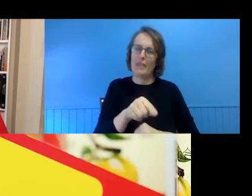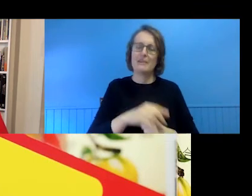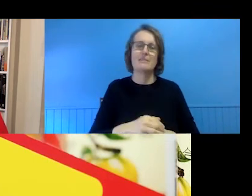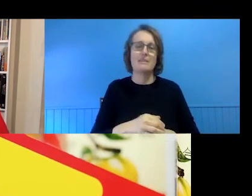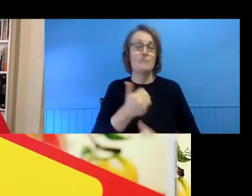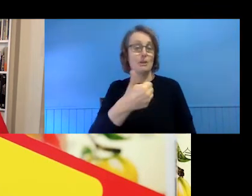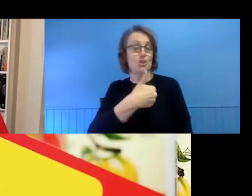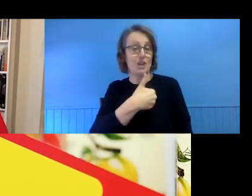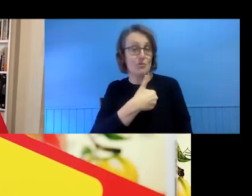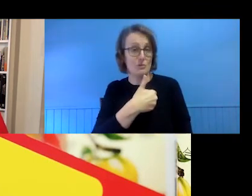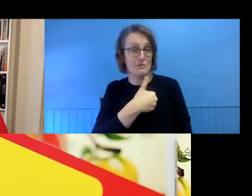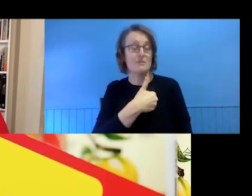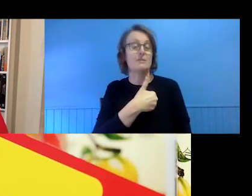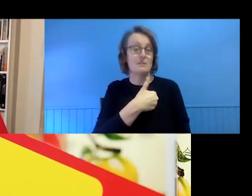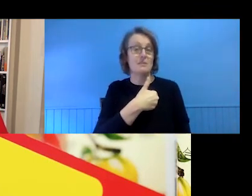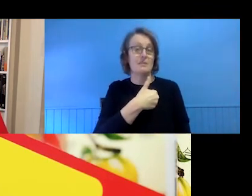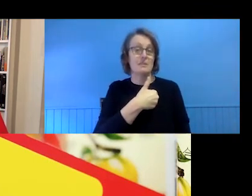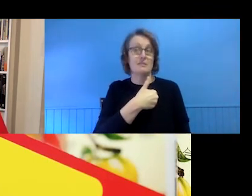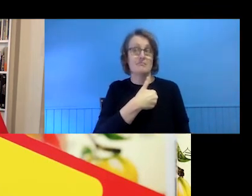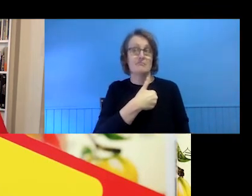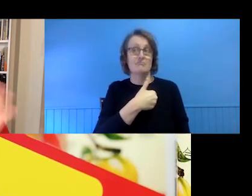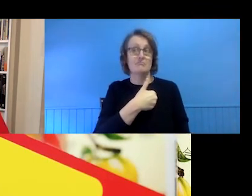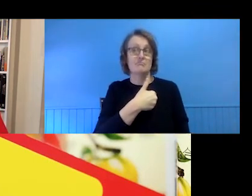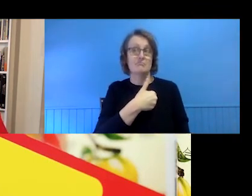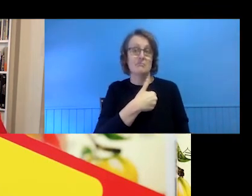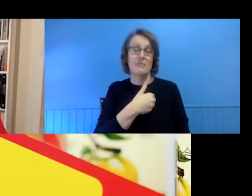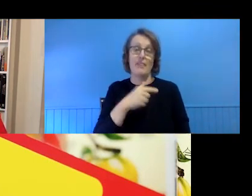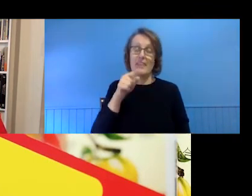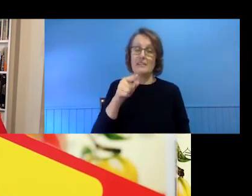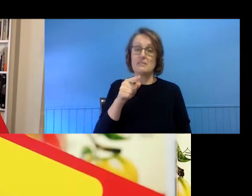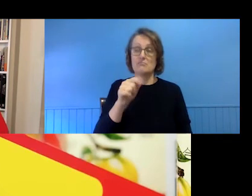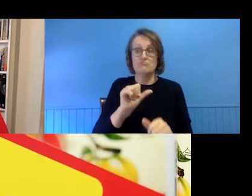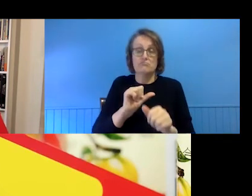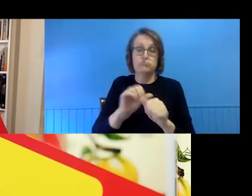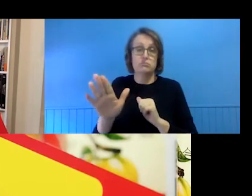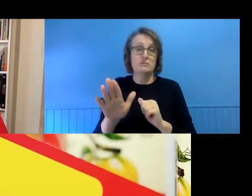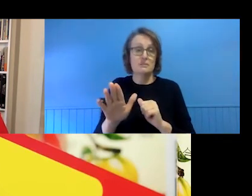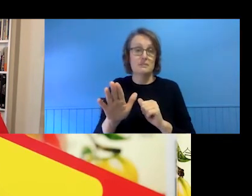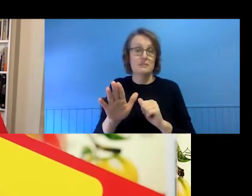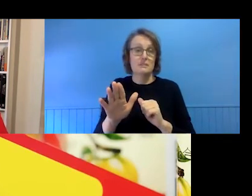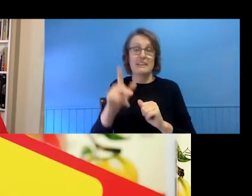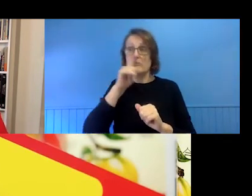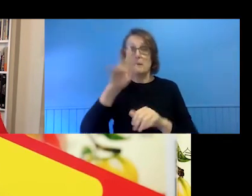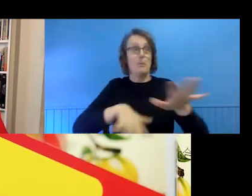time, however, is the anti-dote to desperation because desperation is